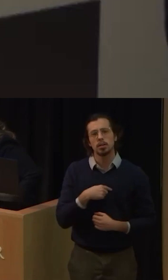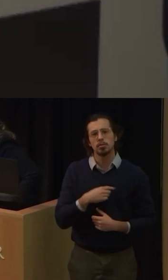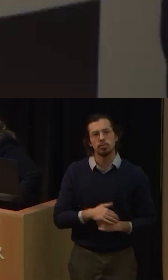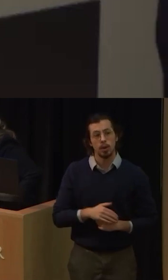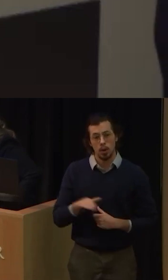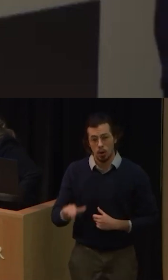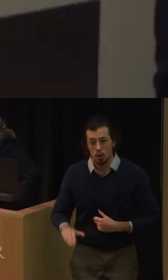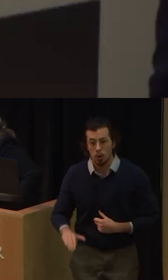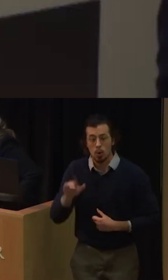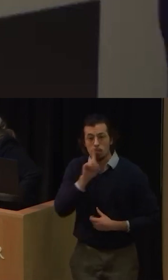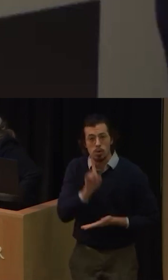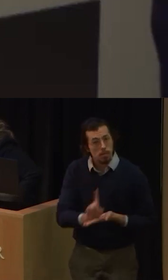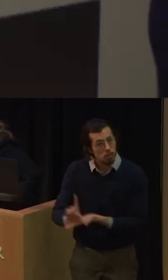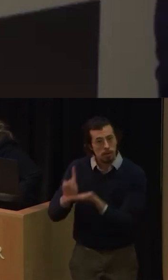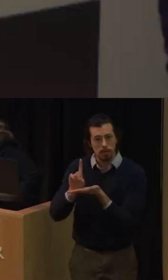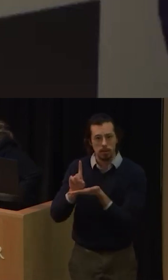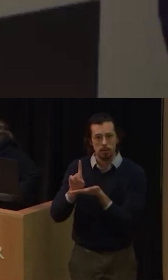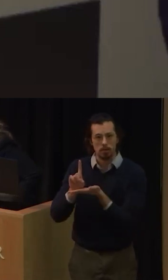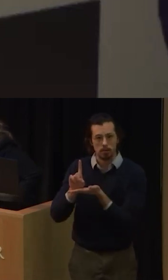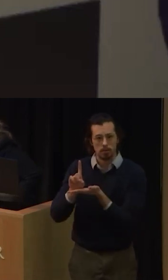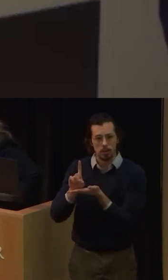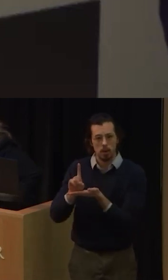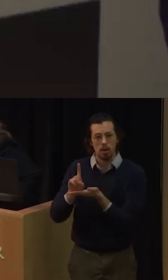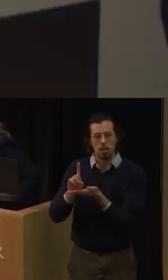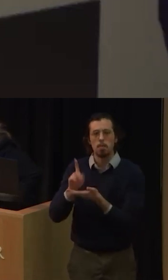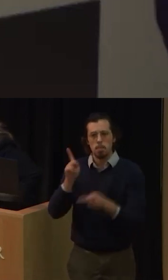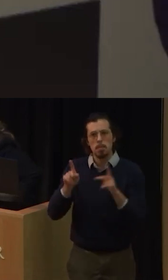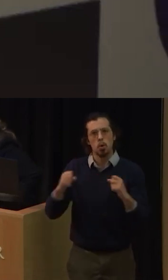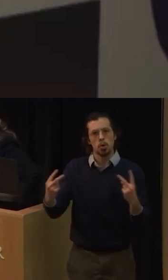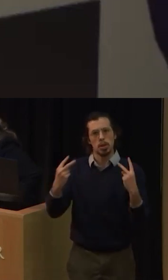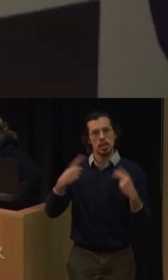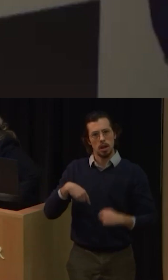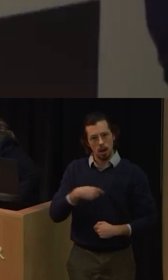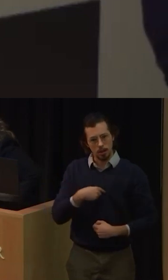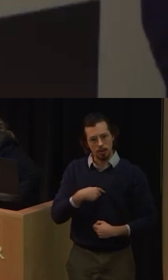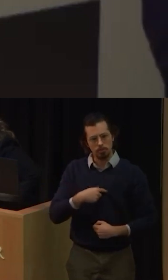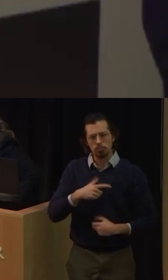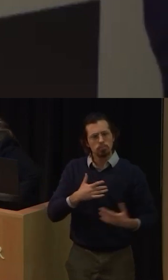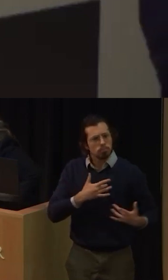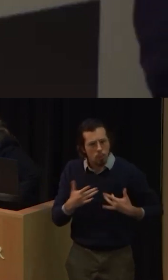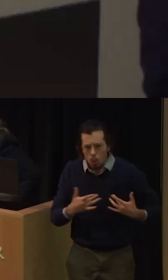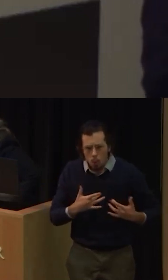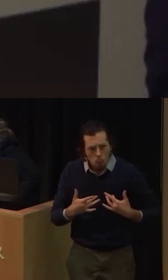grew up very privileged to be seen and not have to worry about being seen,